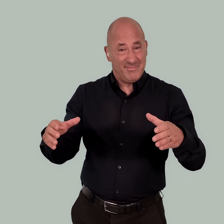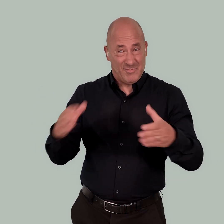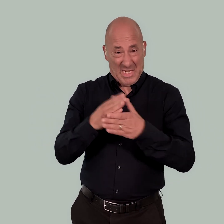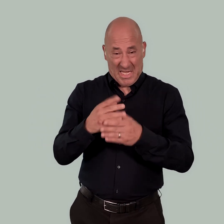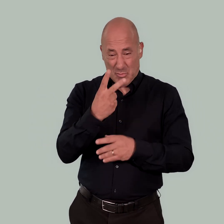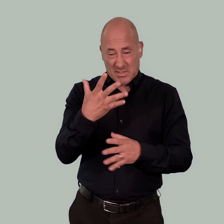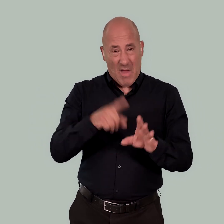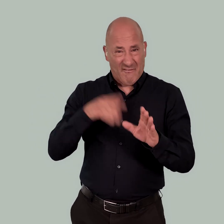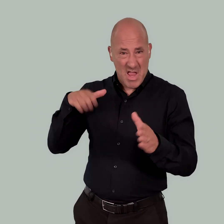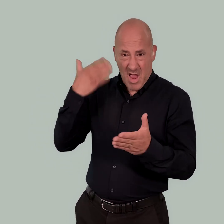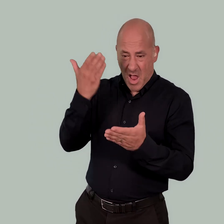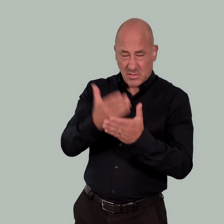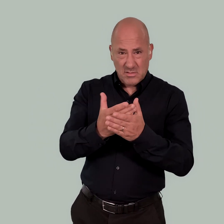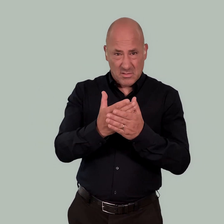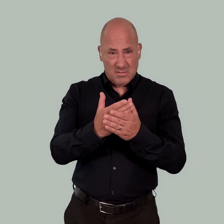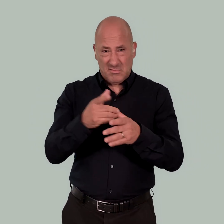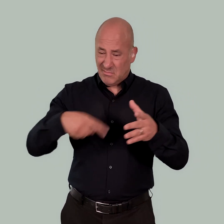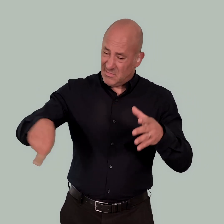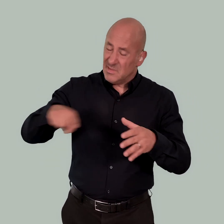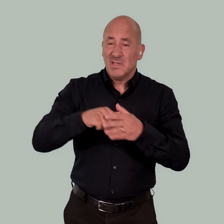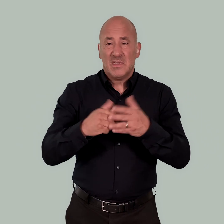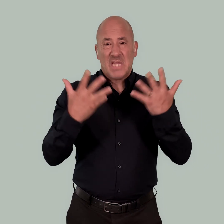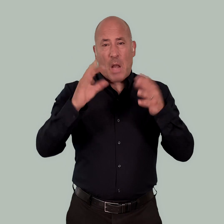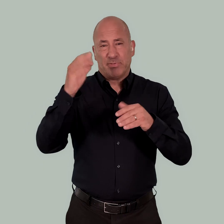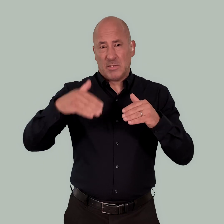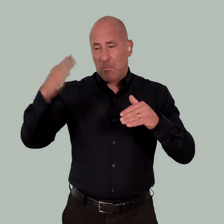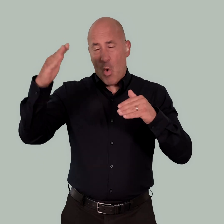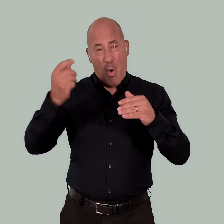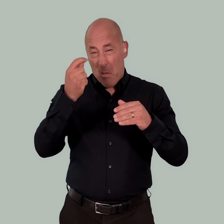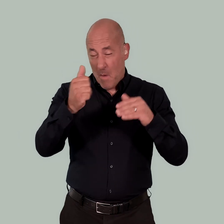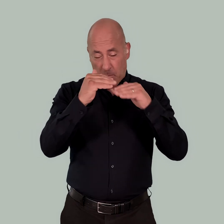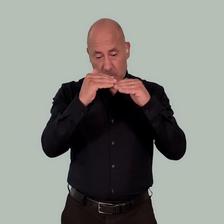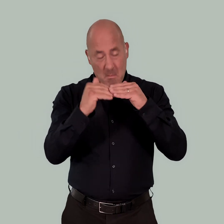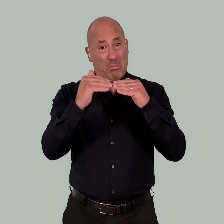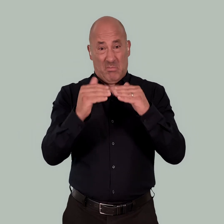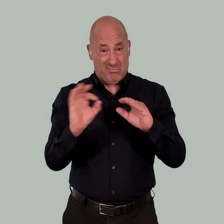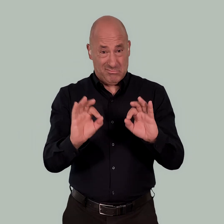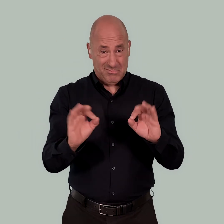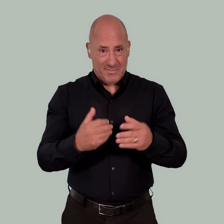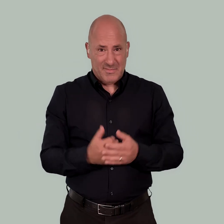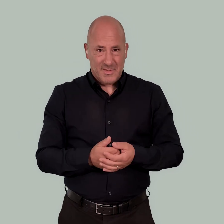It has barely fallen below 10 per cent in 25 years.